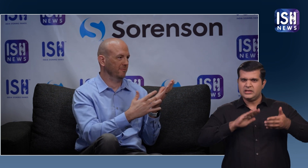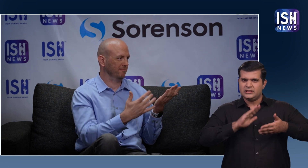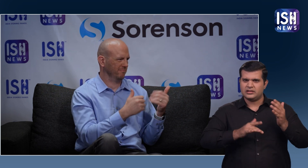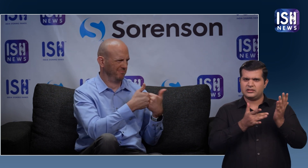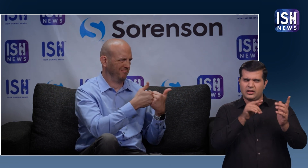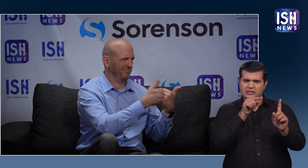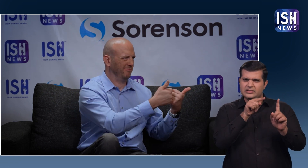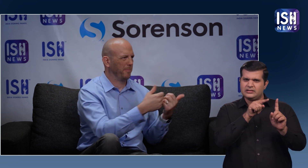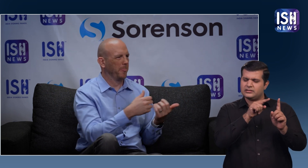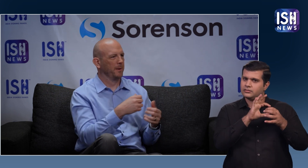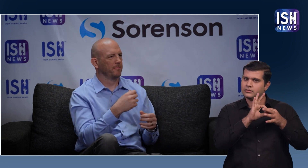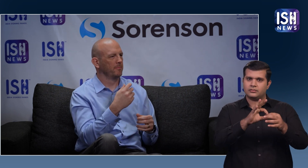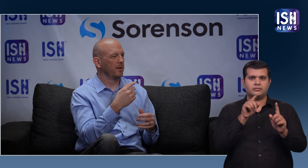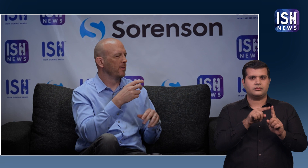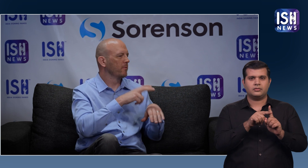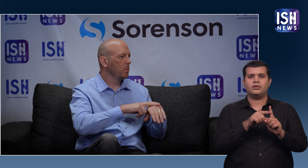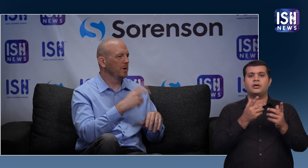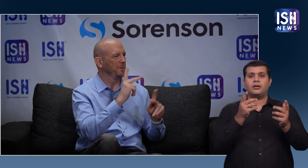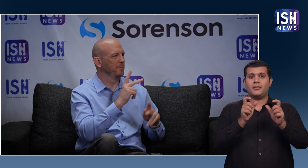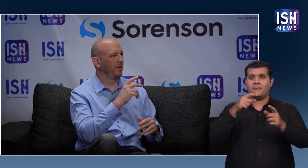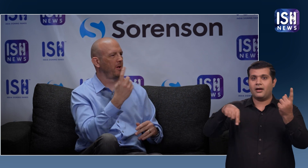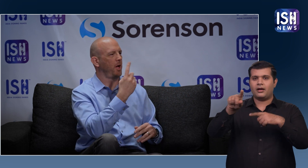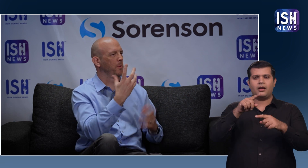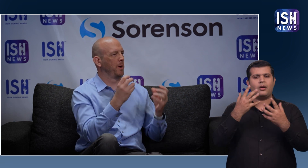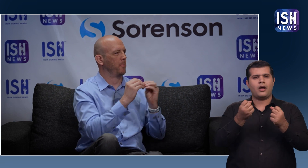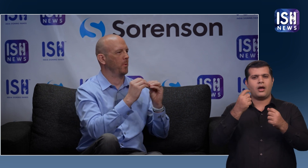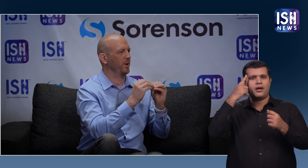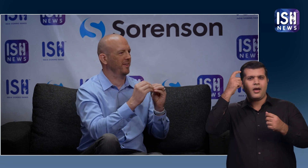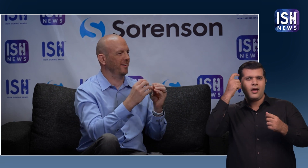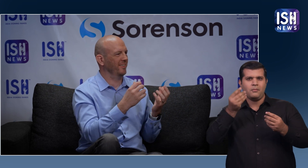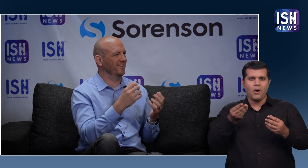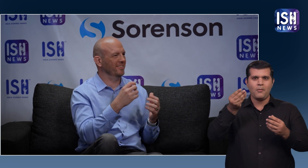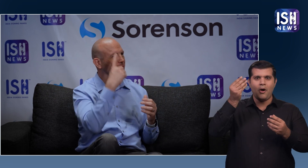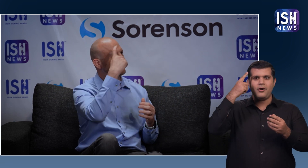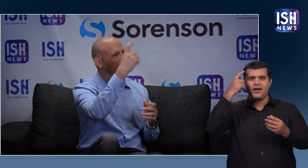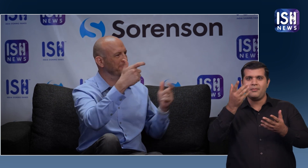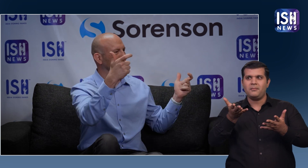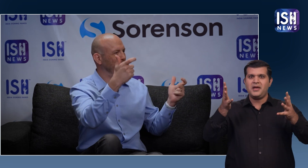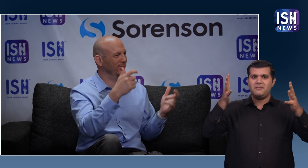Lots of challenges. Of course, people always expect more, dream bigger.